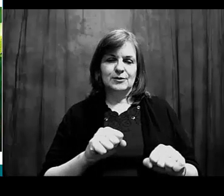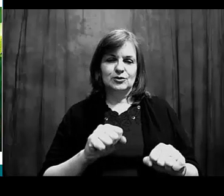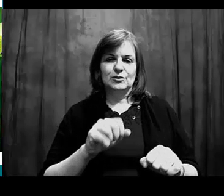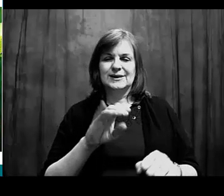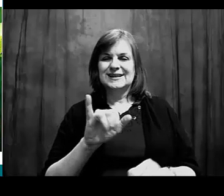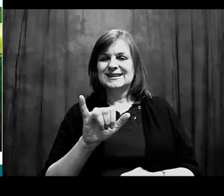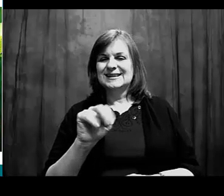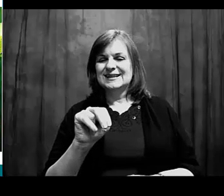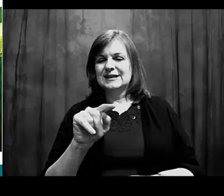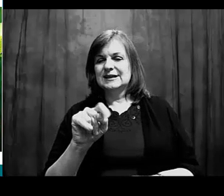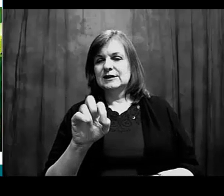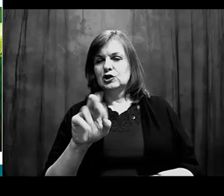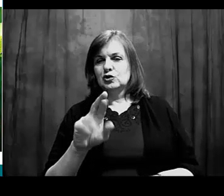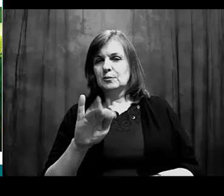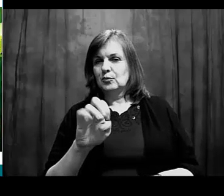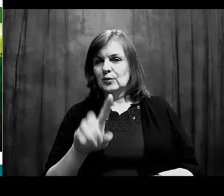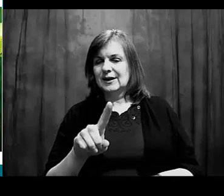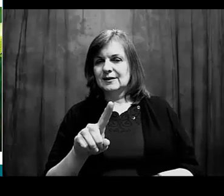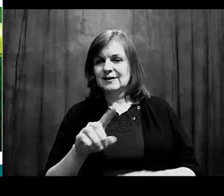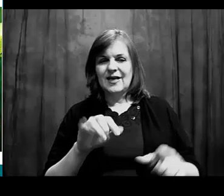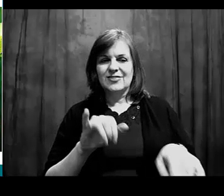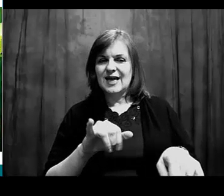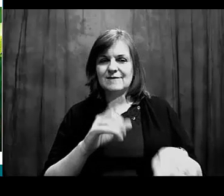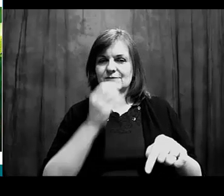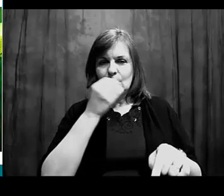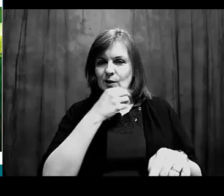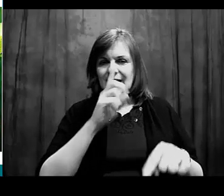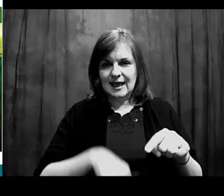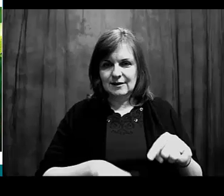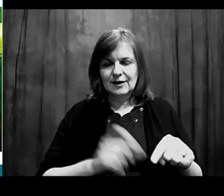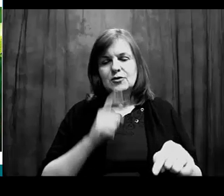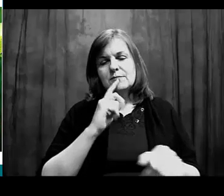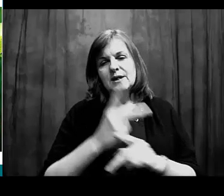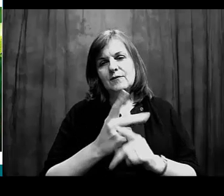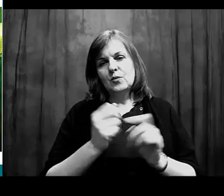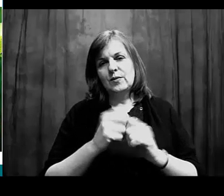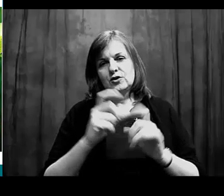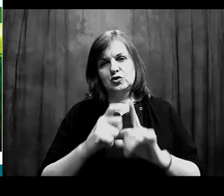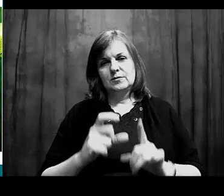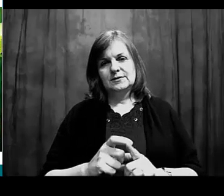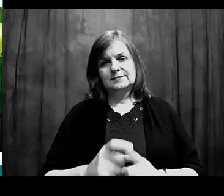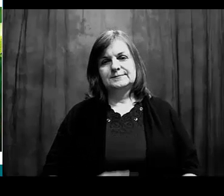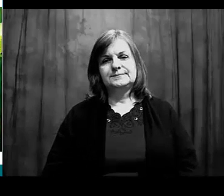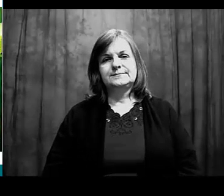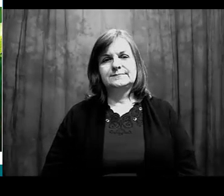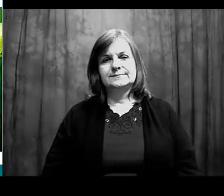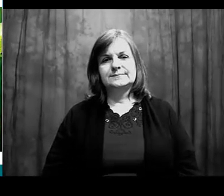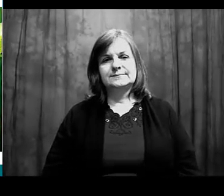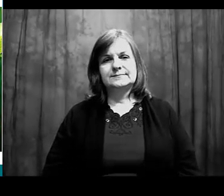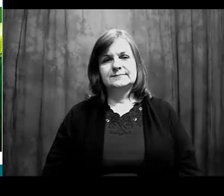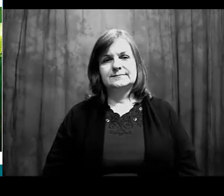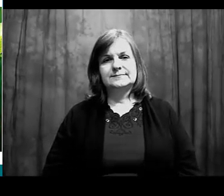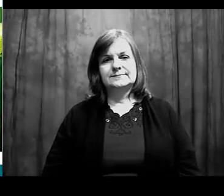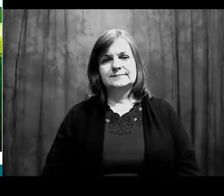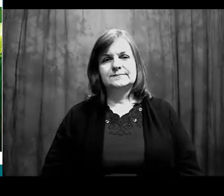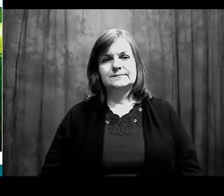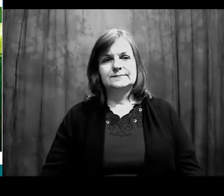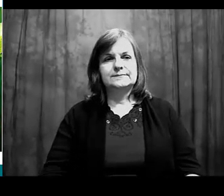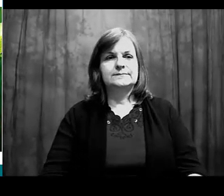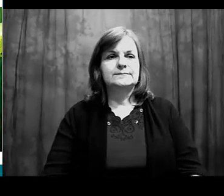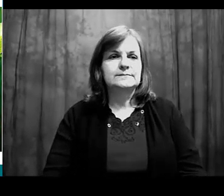definition of species it has to be able to interbreed and that it can't do so we have to be careful with these terms [species]